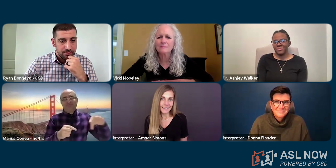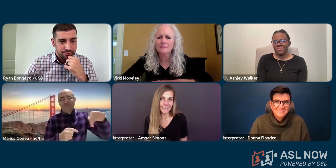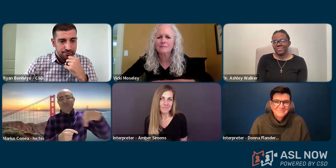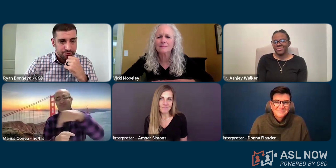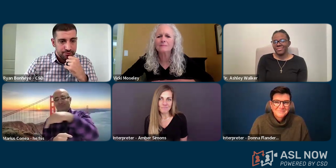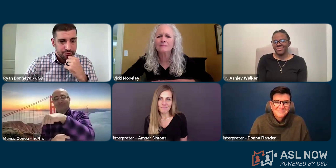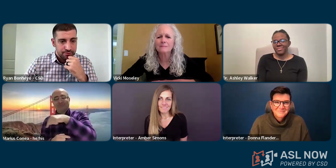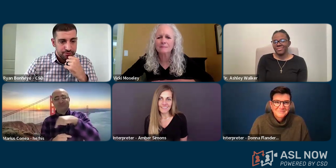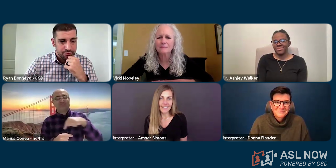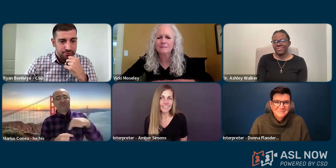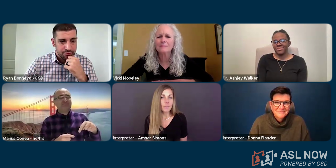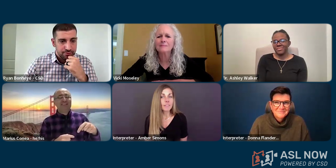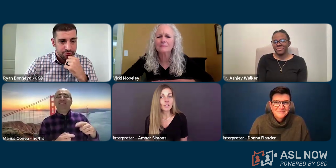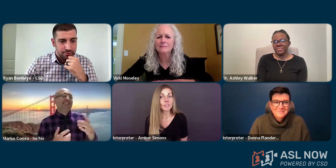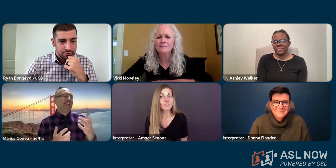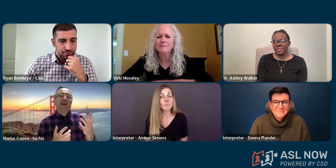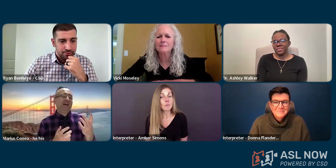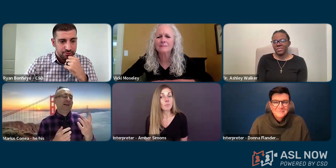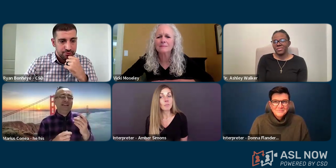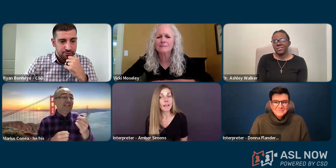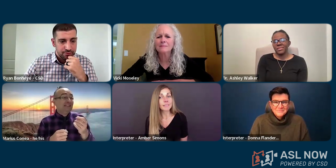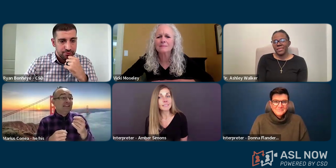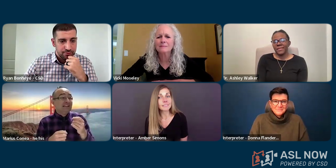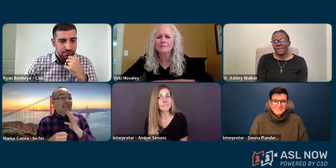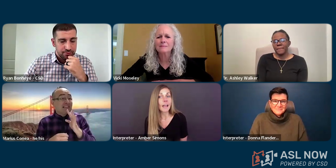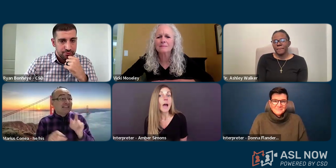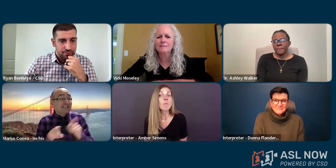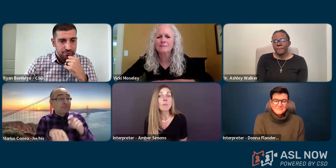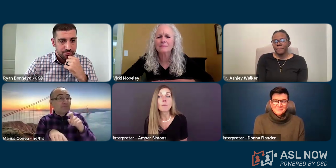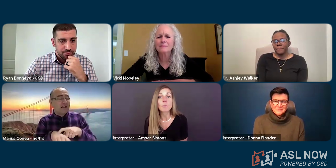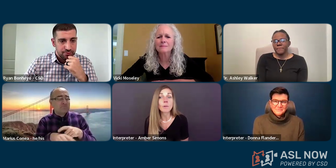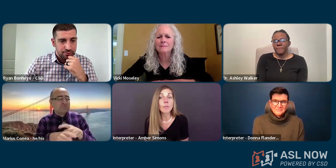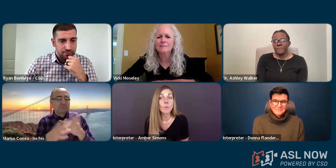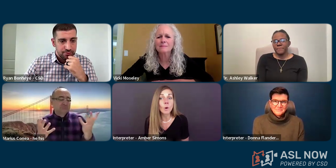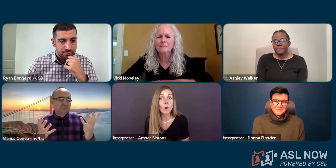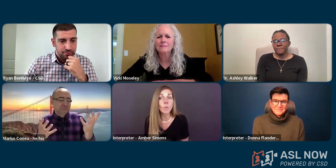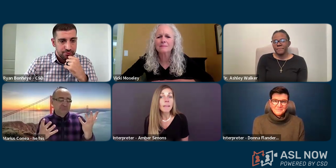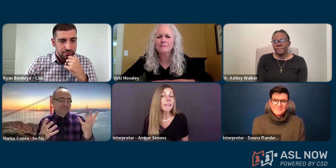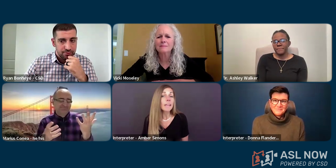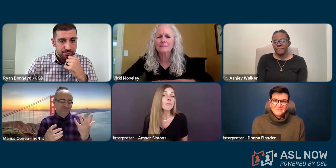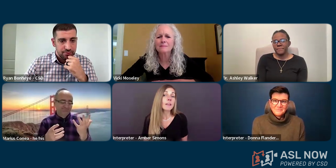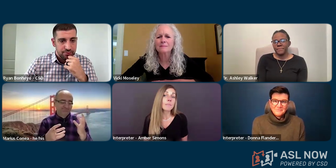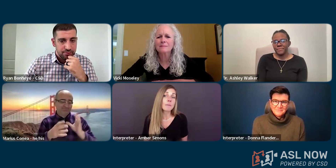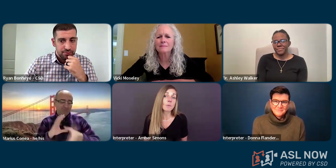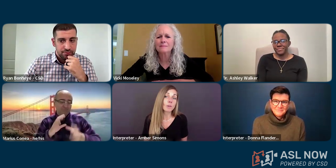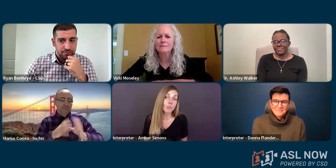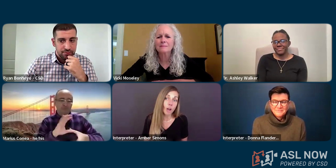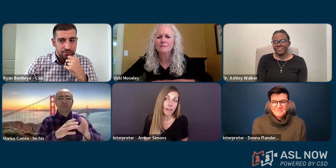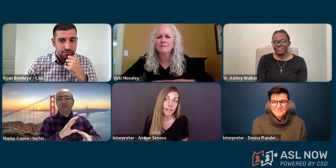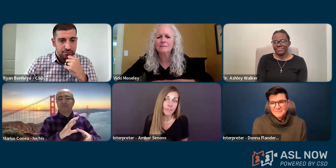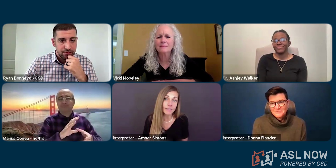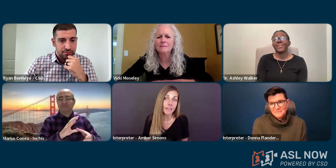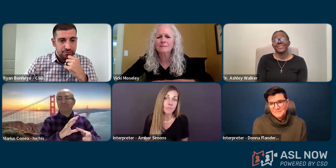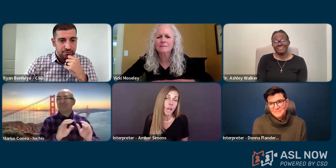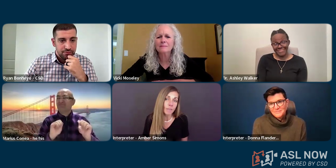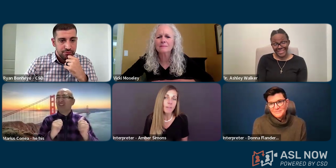It depends on people's accents. How many people are in the room, If any people are talking at the same time,